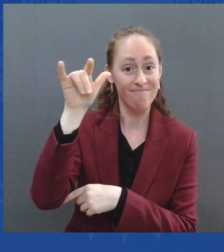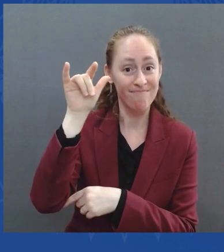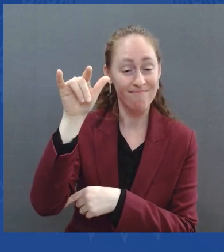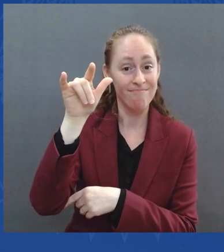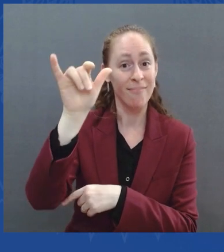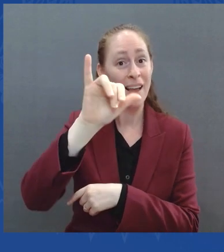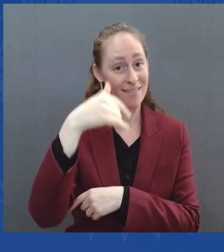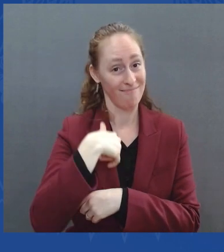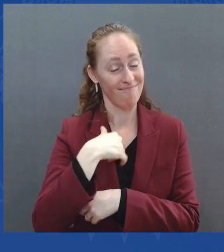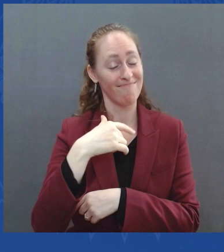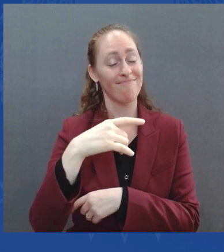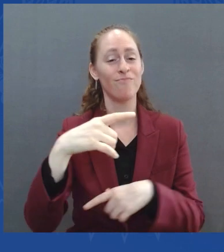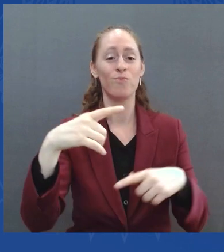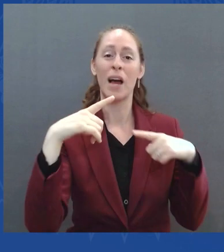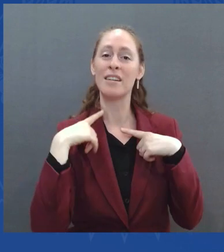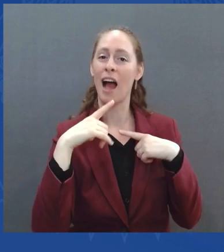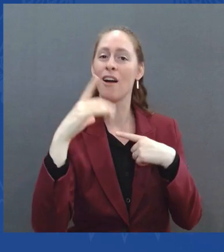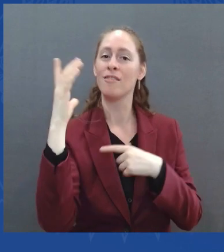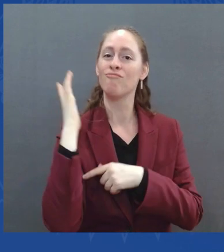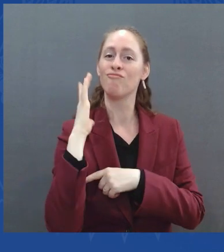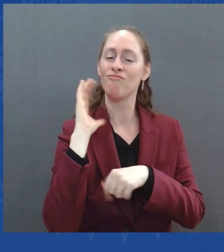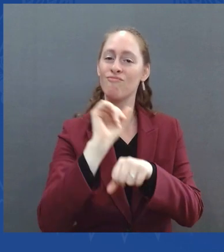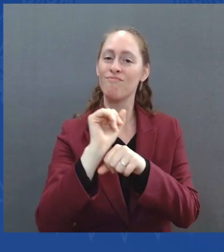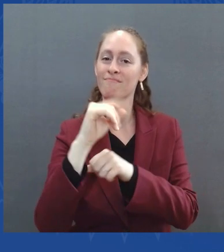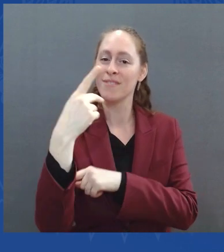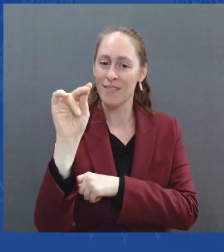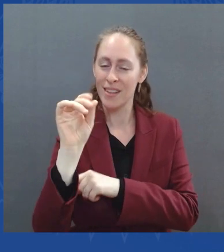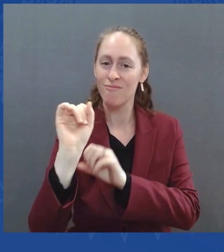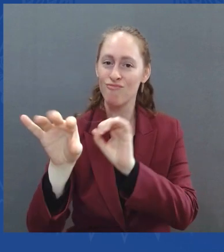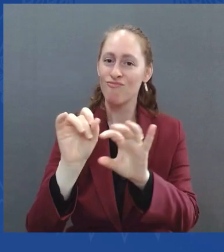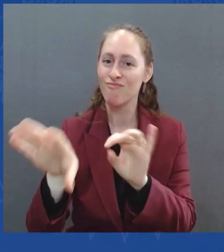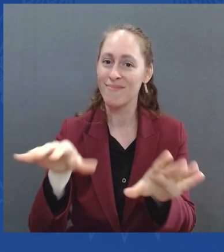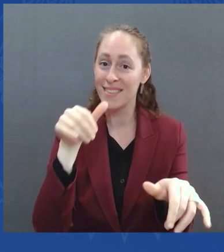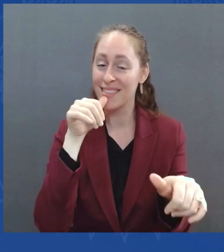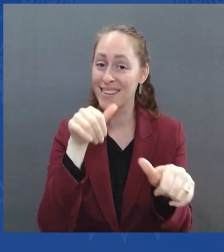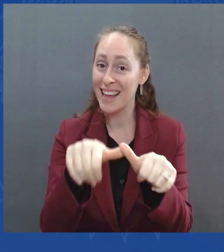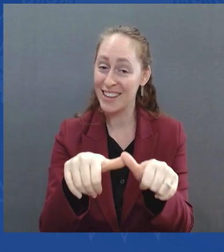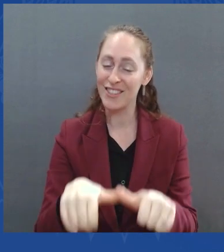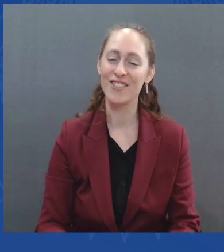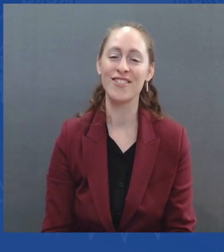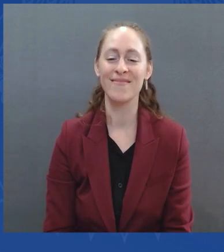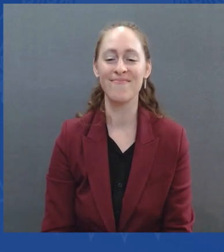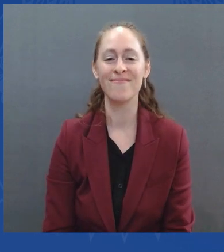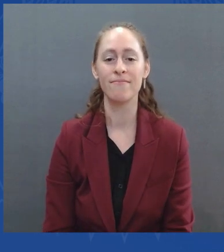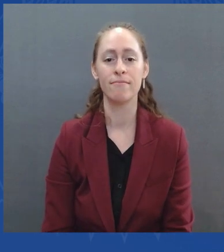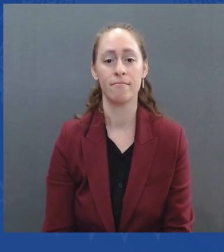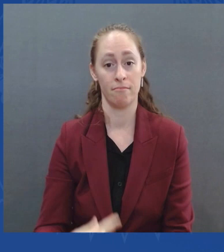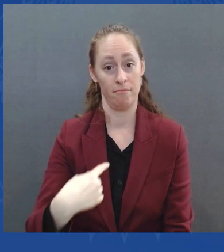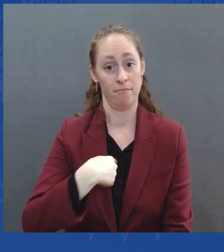thank you. I delivered mail for 32 years as a proud member